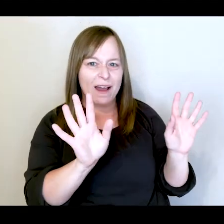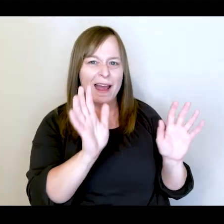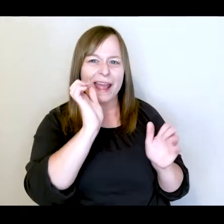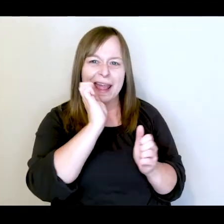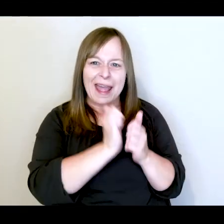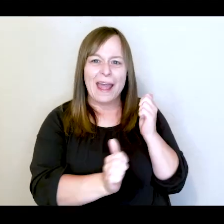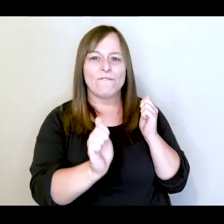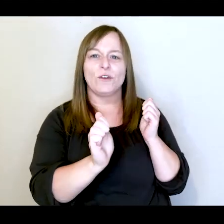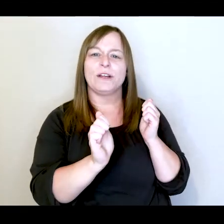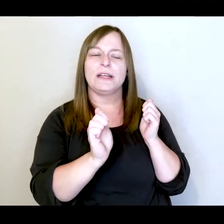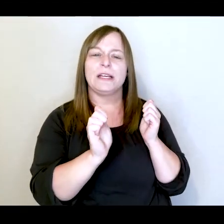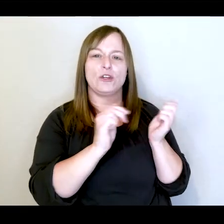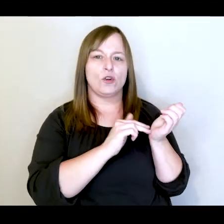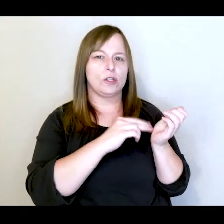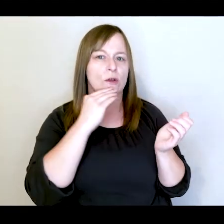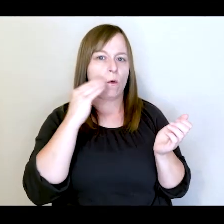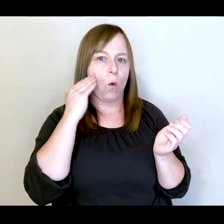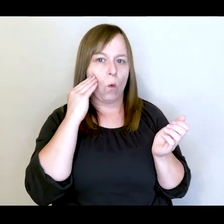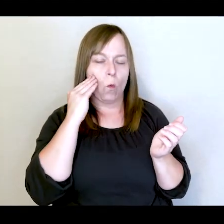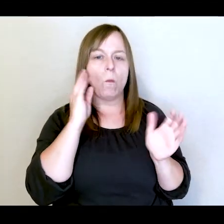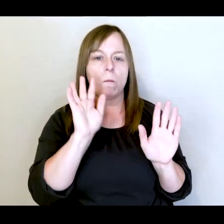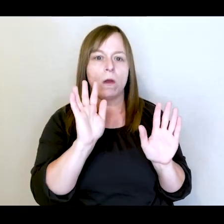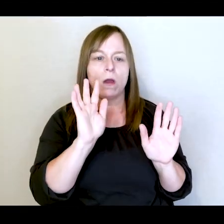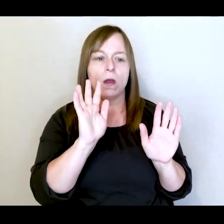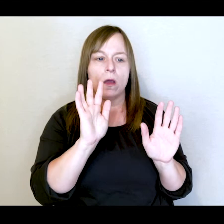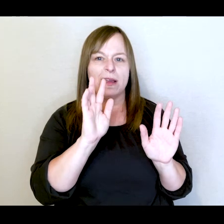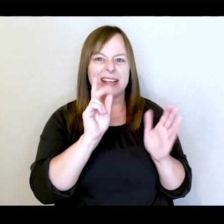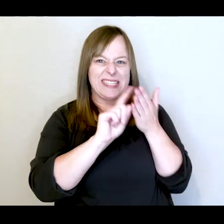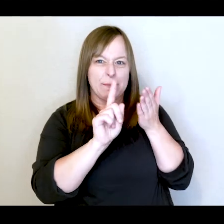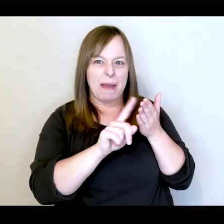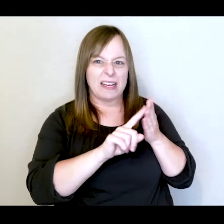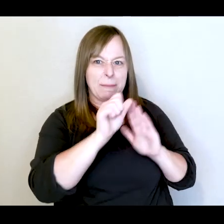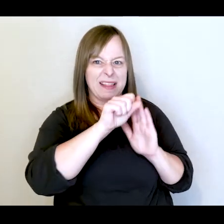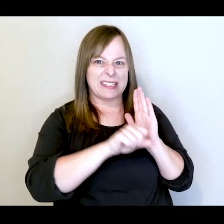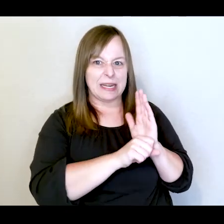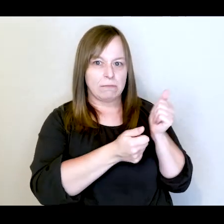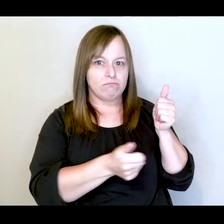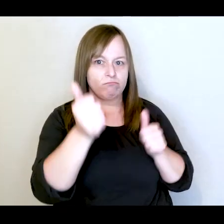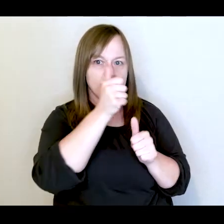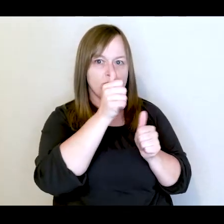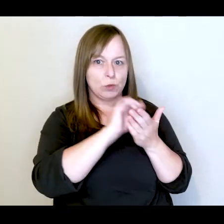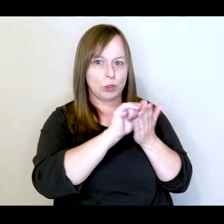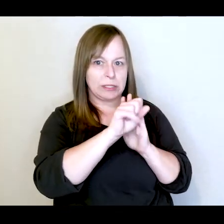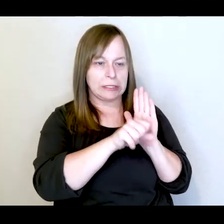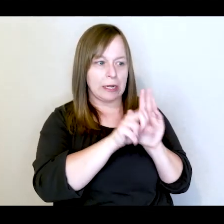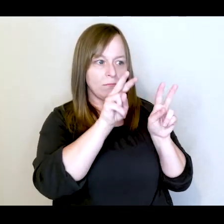every nursing home is going to be inspected by the state and that's really